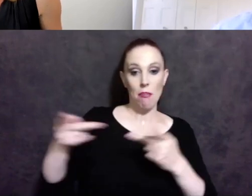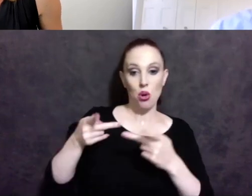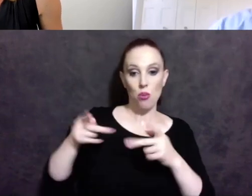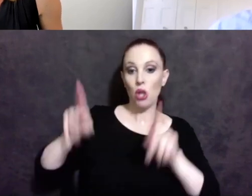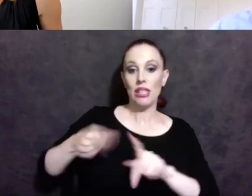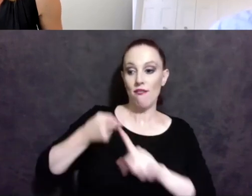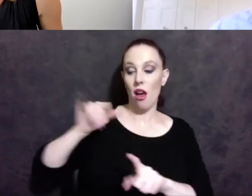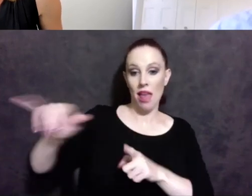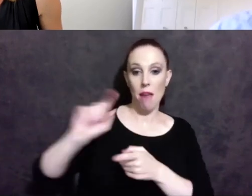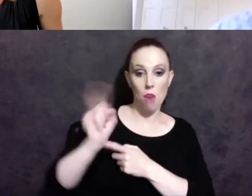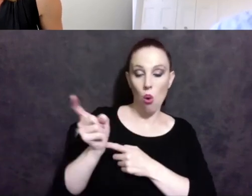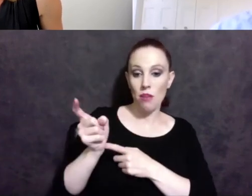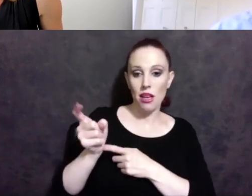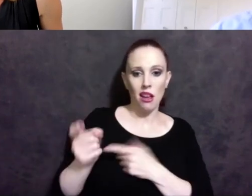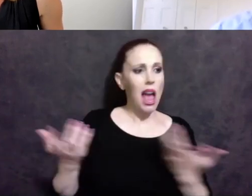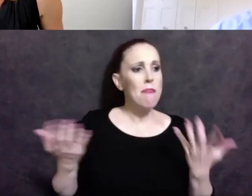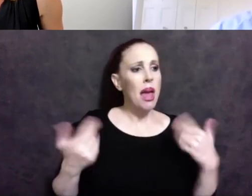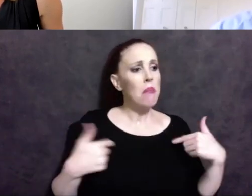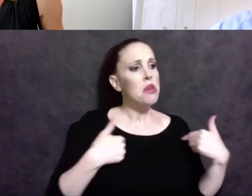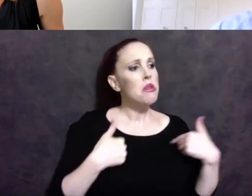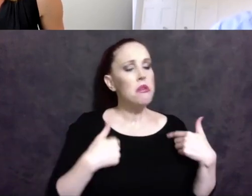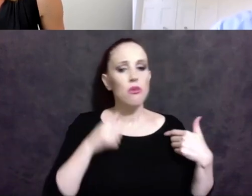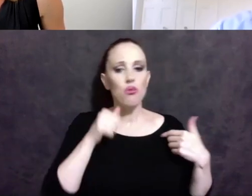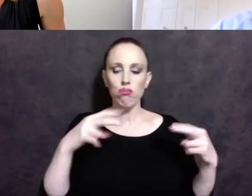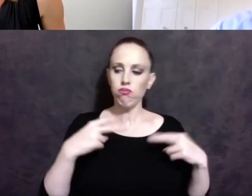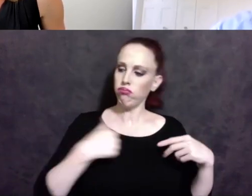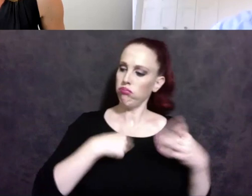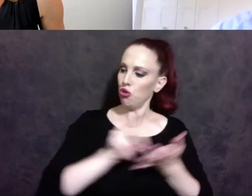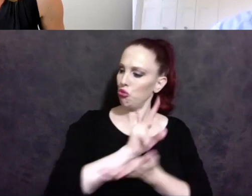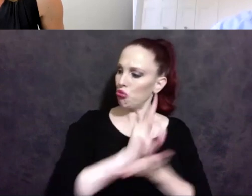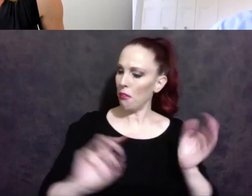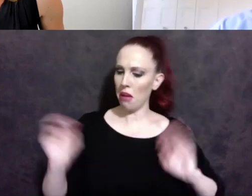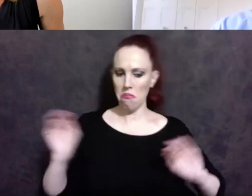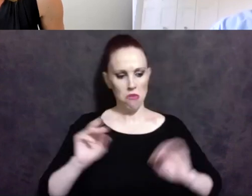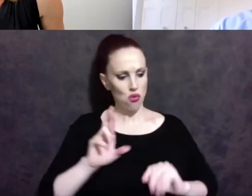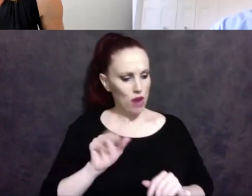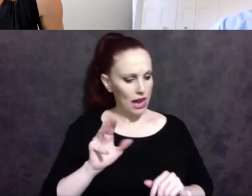they might not view themselves as racism or whatever it might be but in that given moment